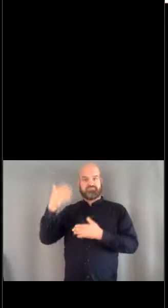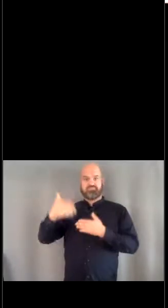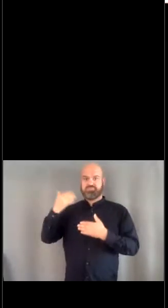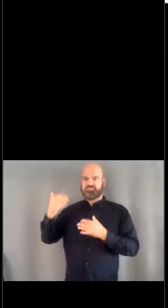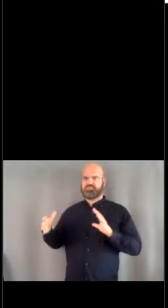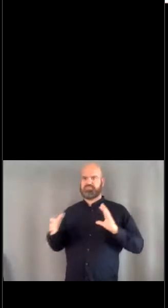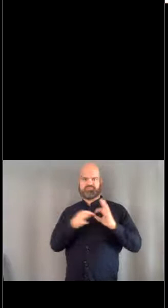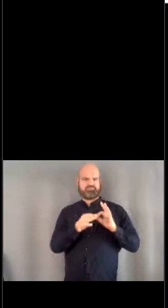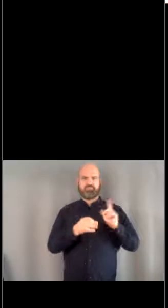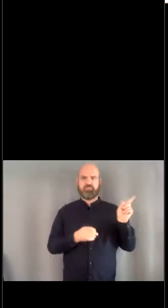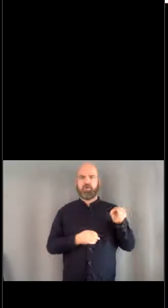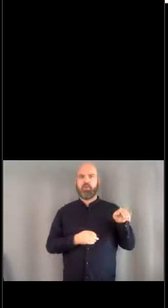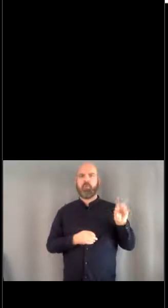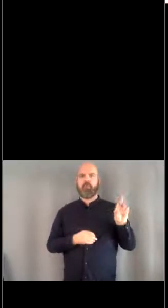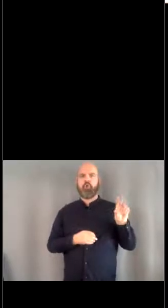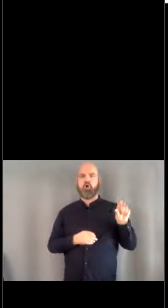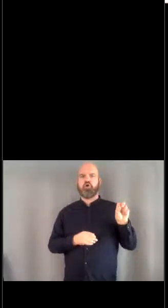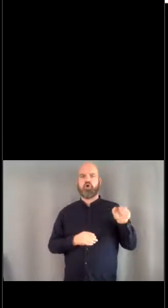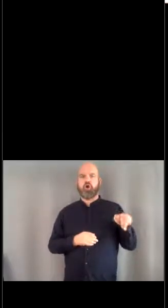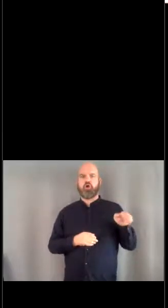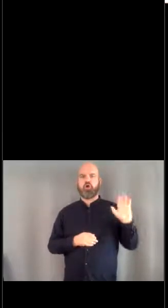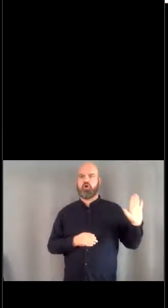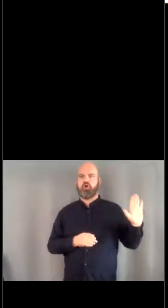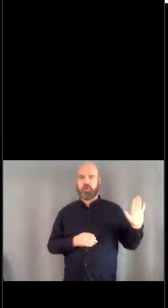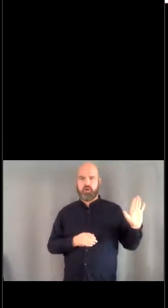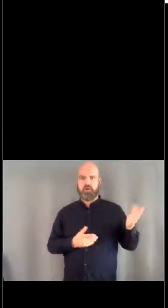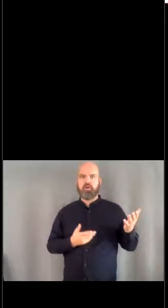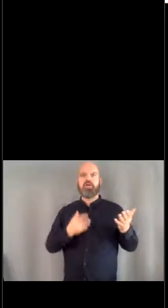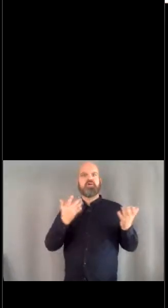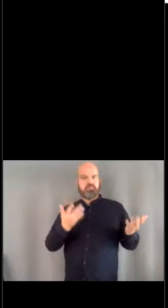and we start measuring the extra costs, how do we incorporate that